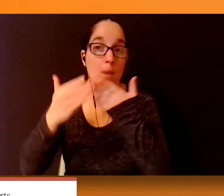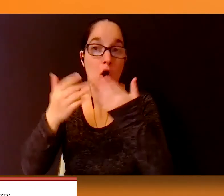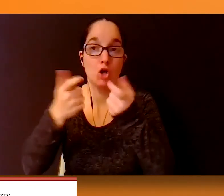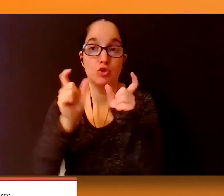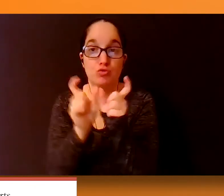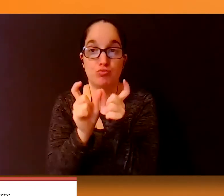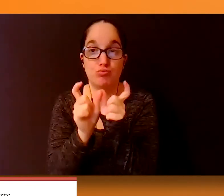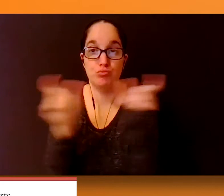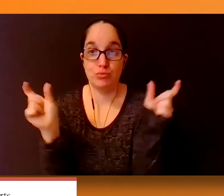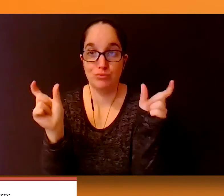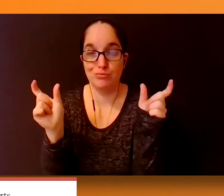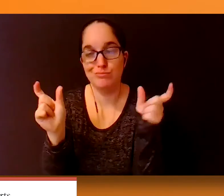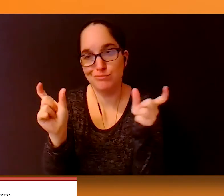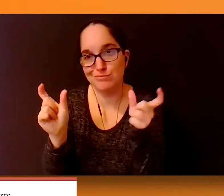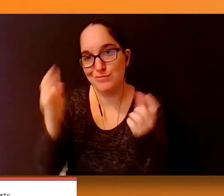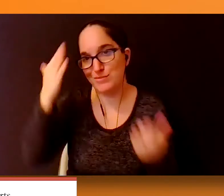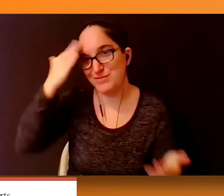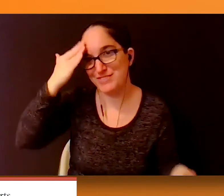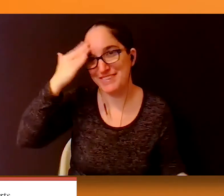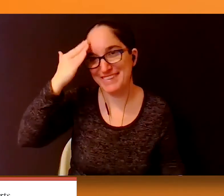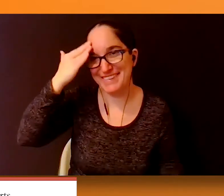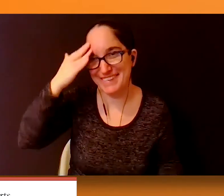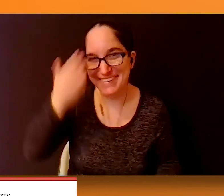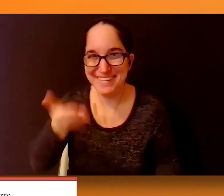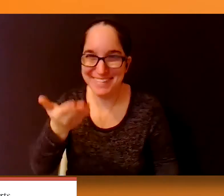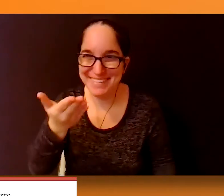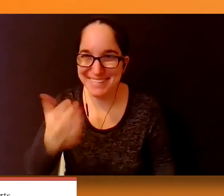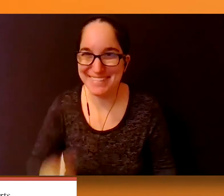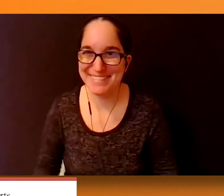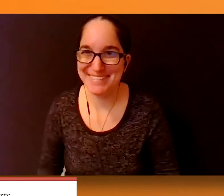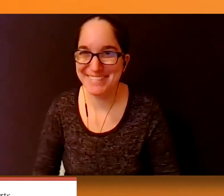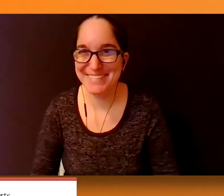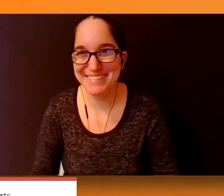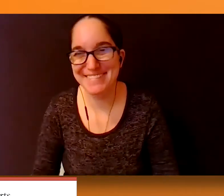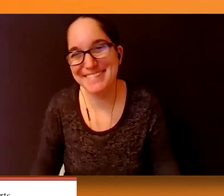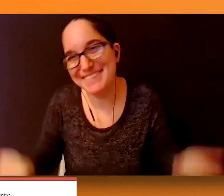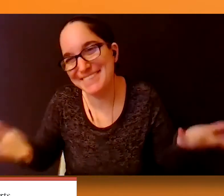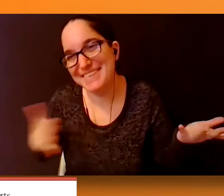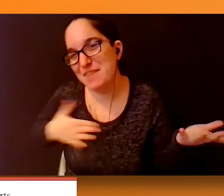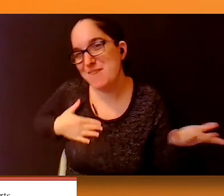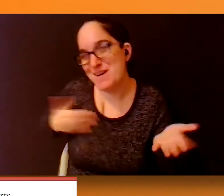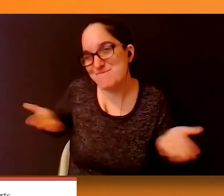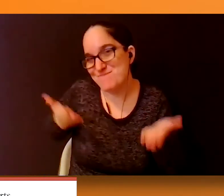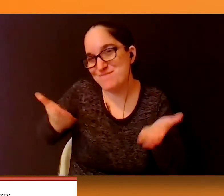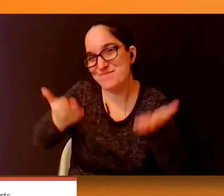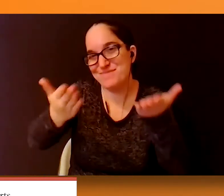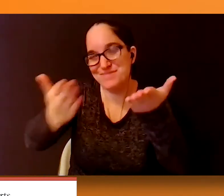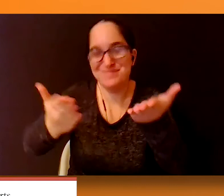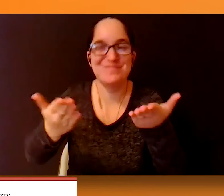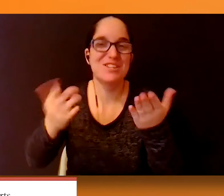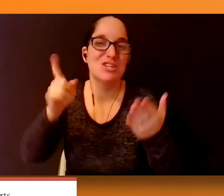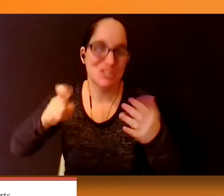So, everybody knows this is my-- this is my big push.